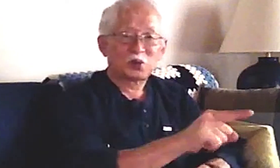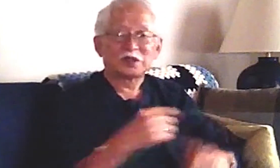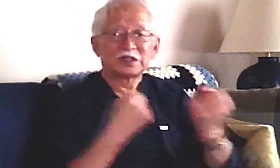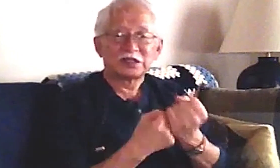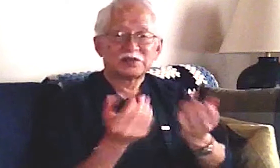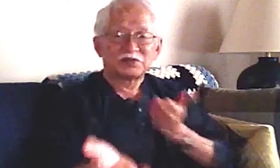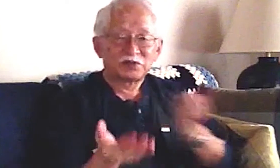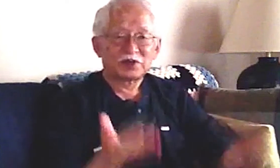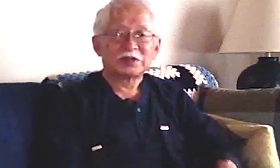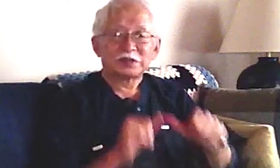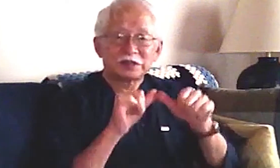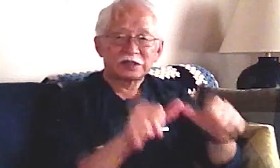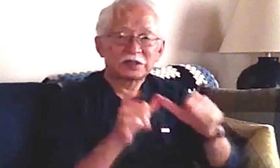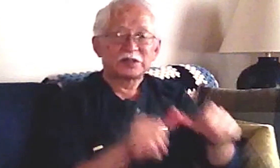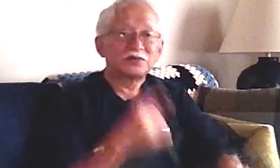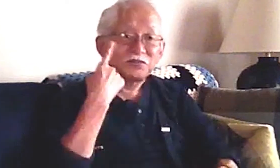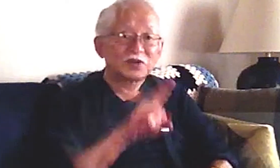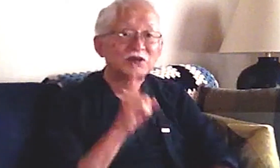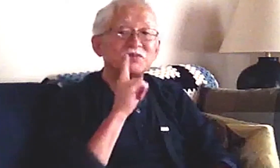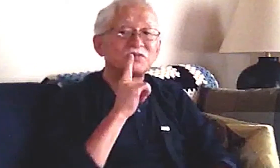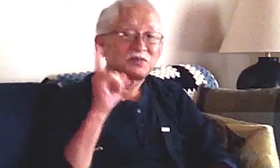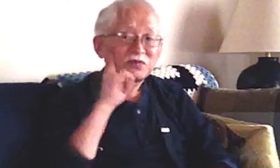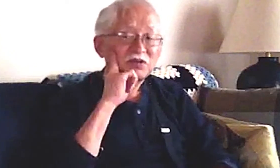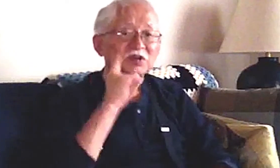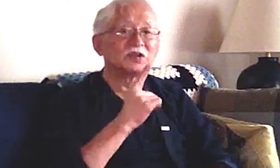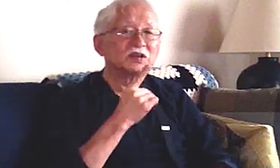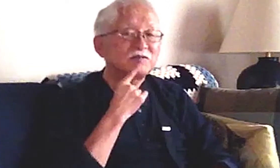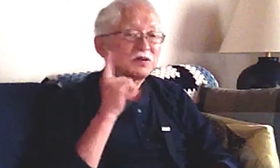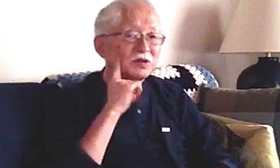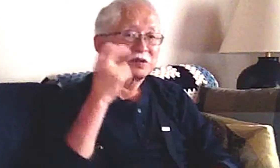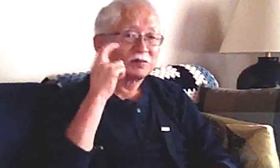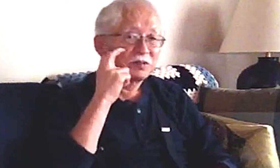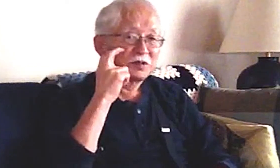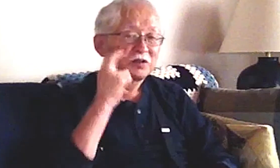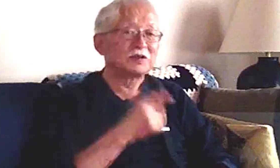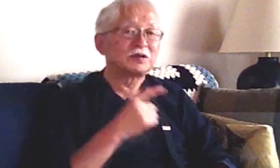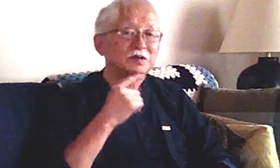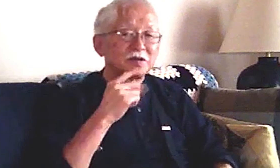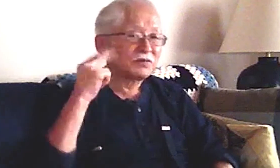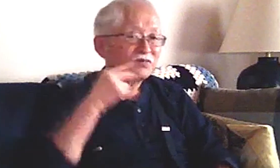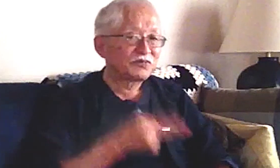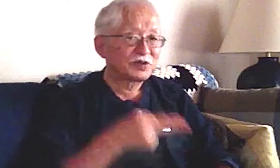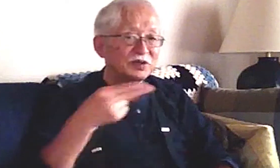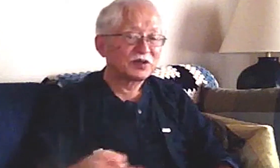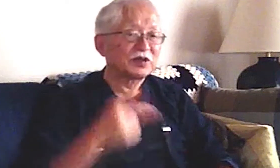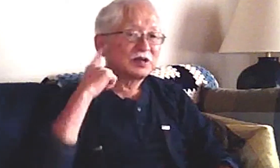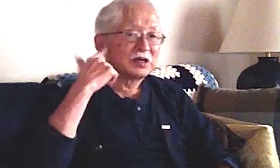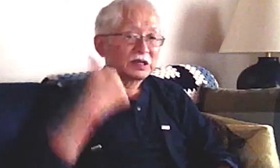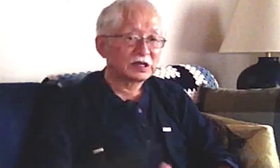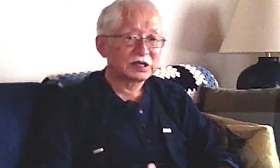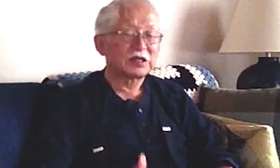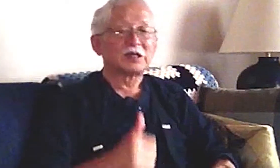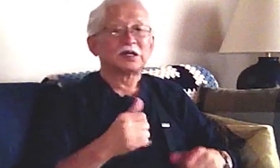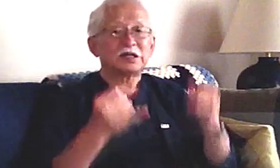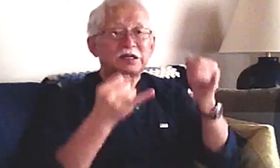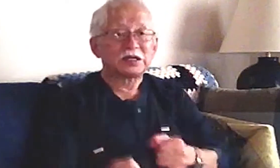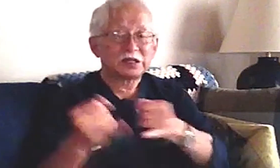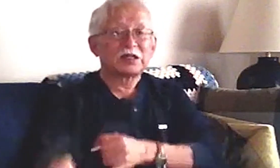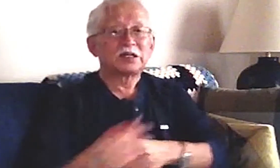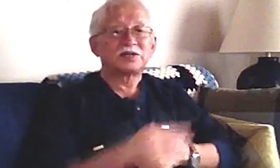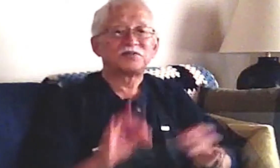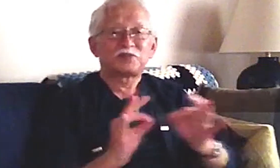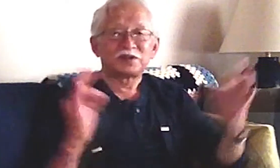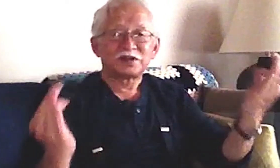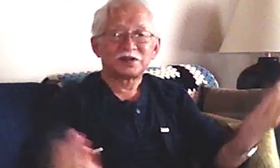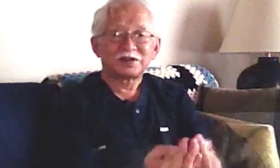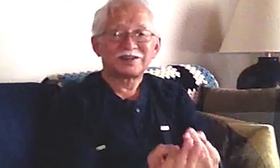It is your donation that supports all the services we provide to Deaf, DeafBlind, Hard of Hearing, and Late Deafened individuals and families.